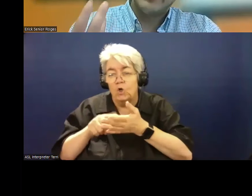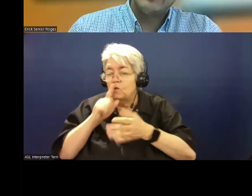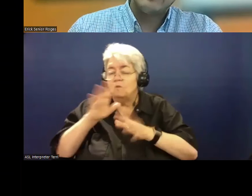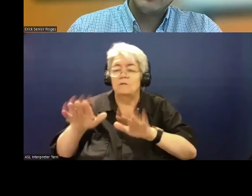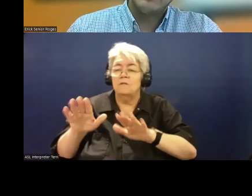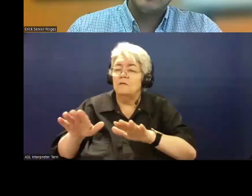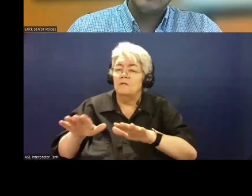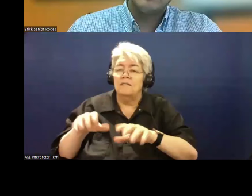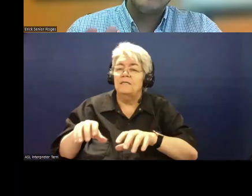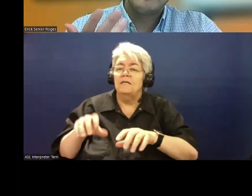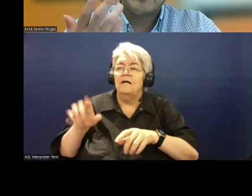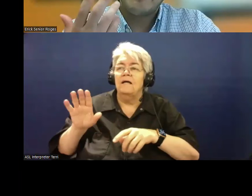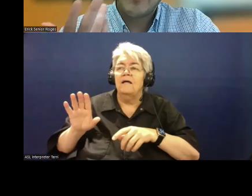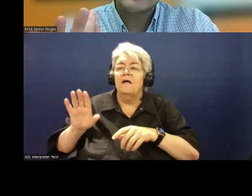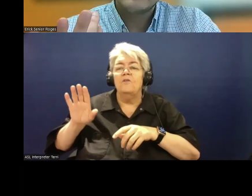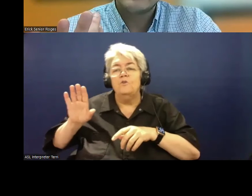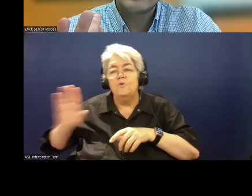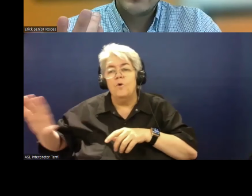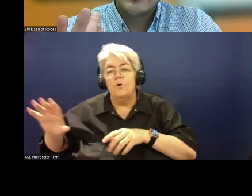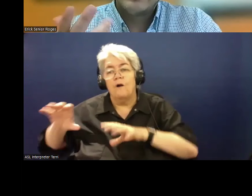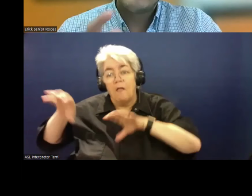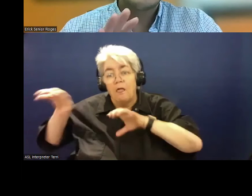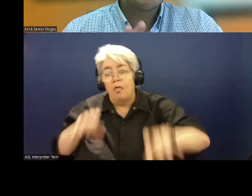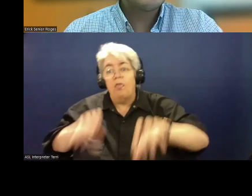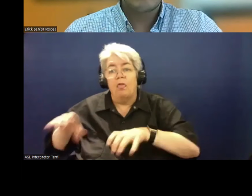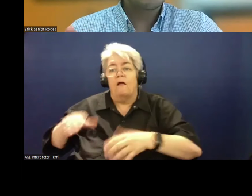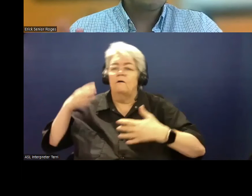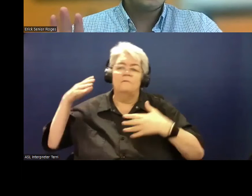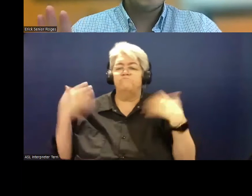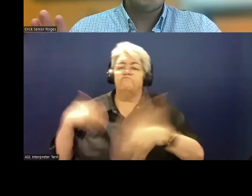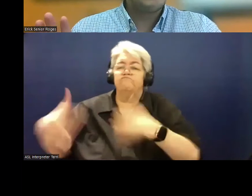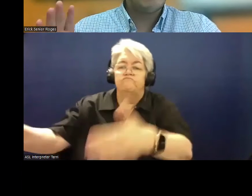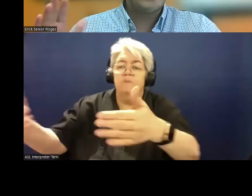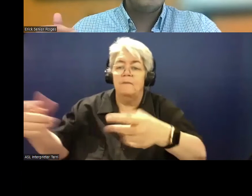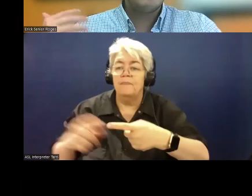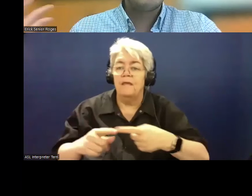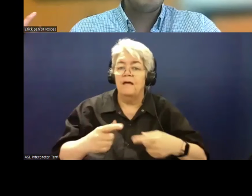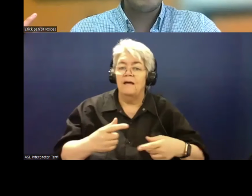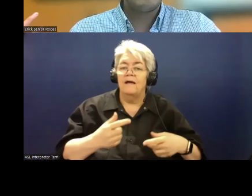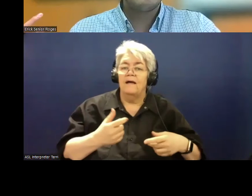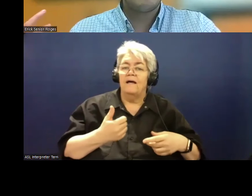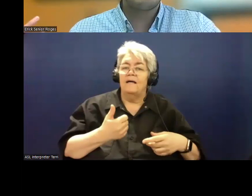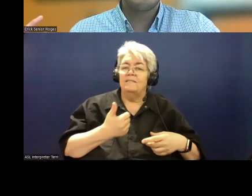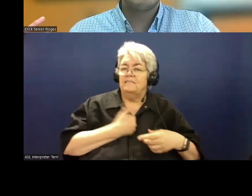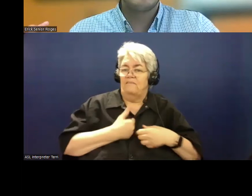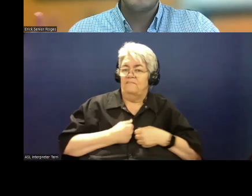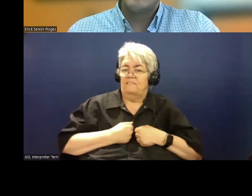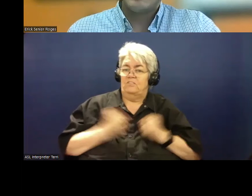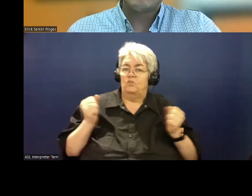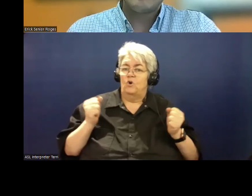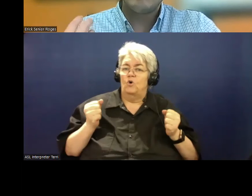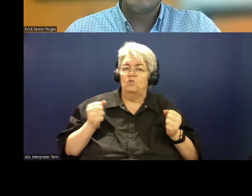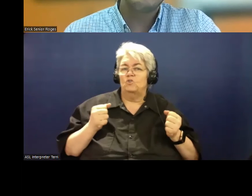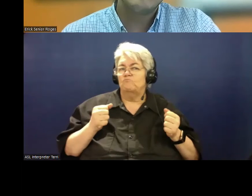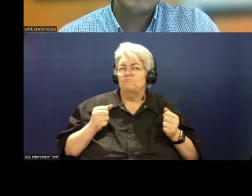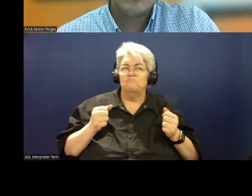NORM BASED PRACTICES IS THE SELF DISCLOSURE MAY NOT BE SOMETHING THAT YOU